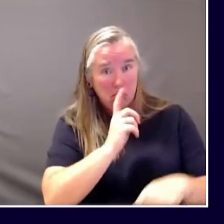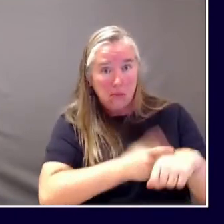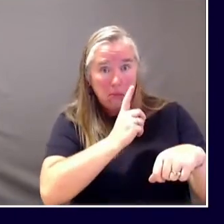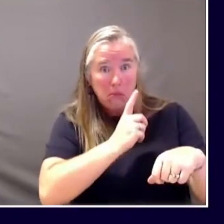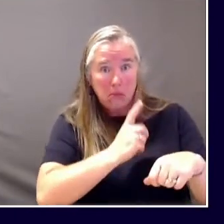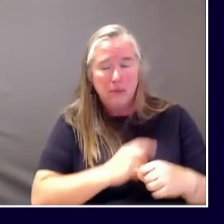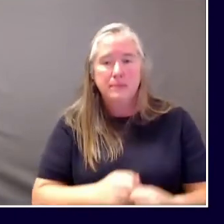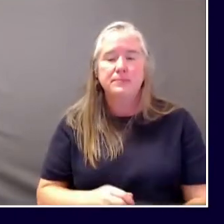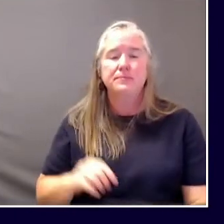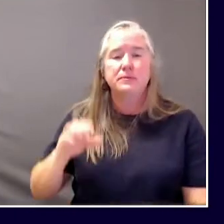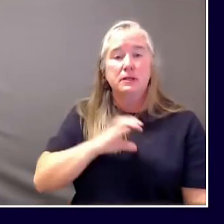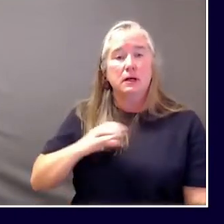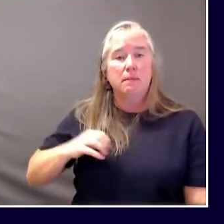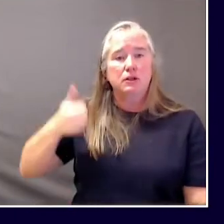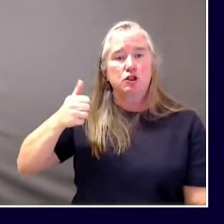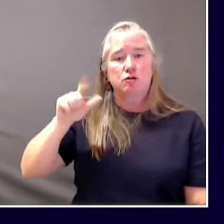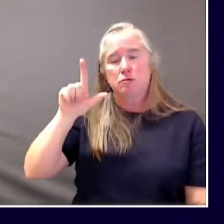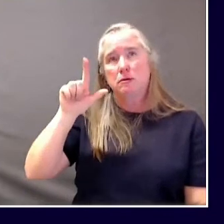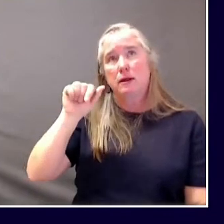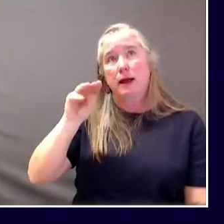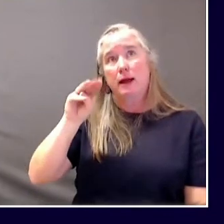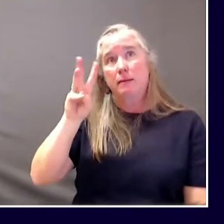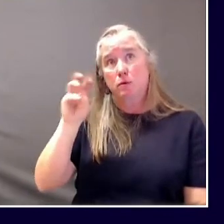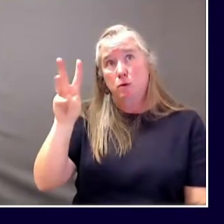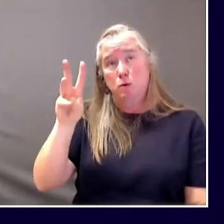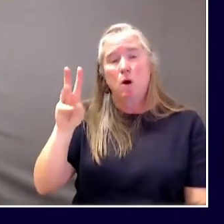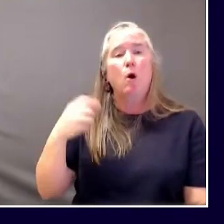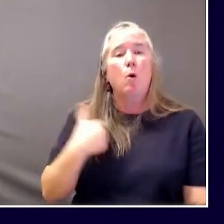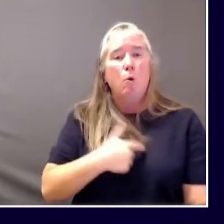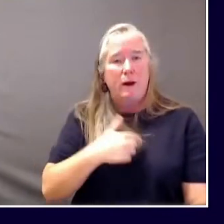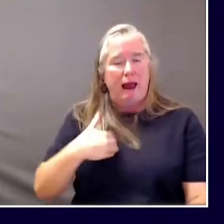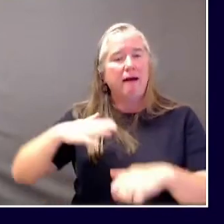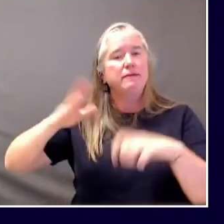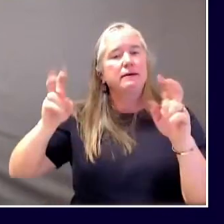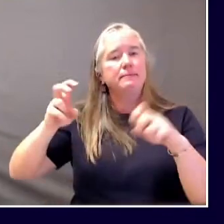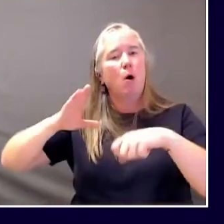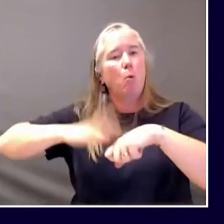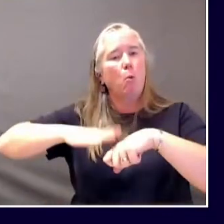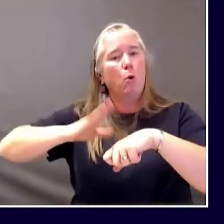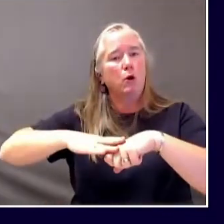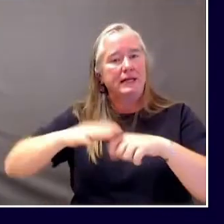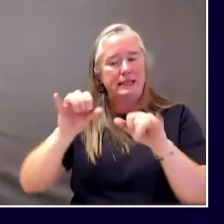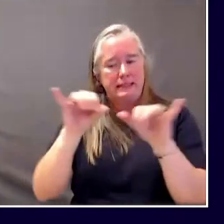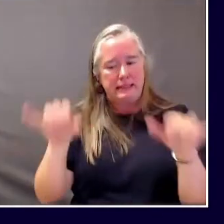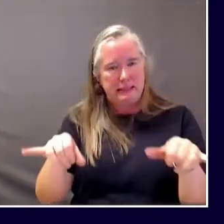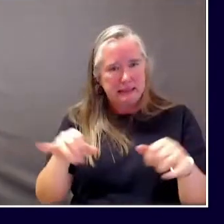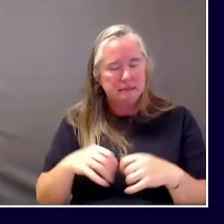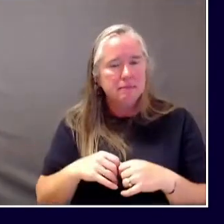we do you have a system to try